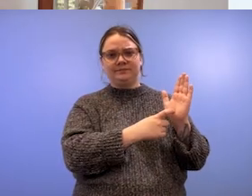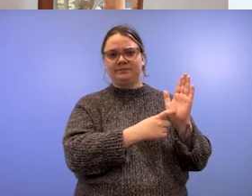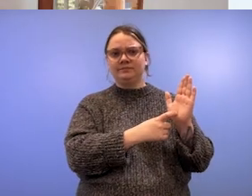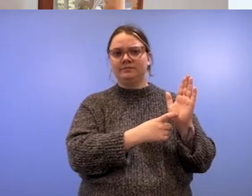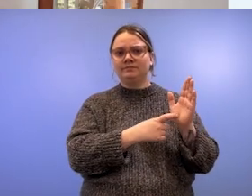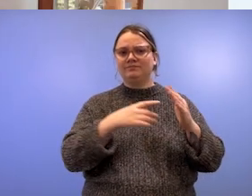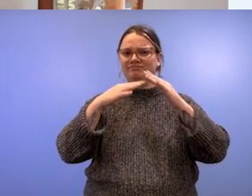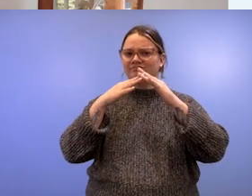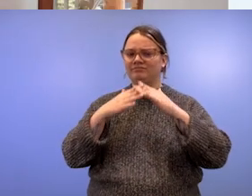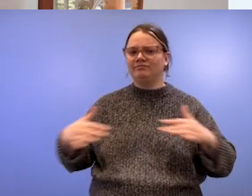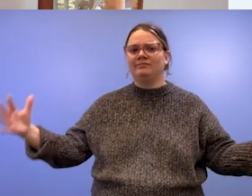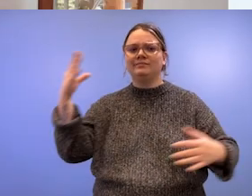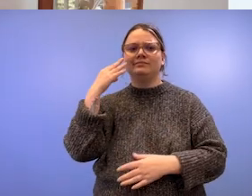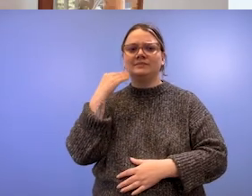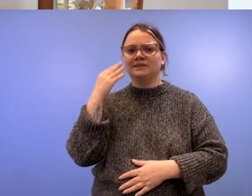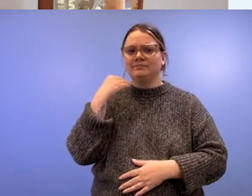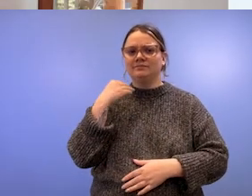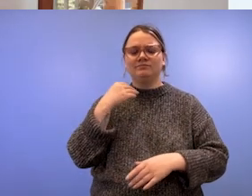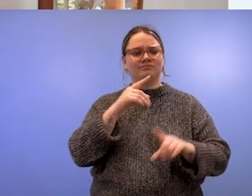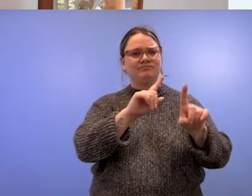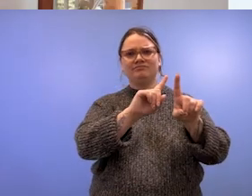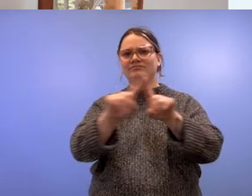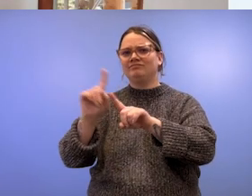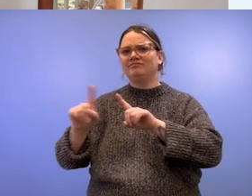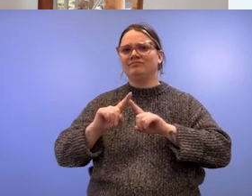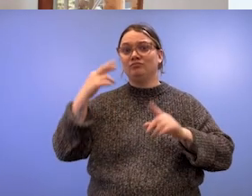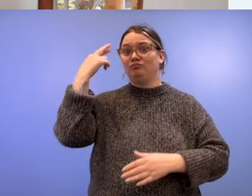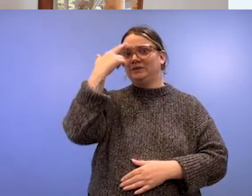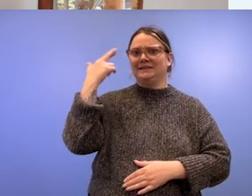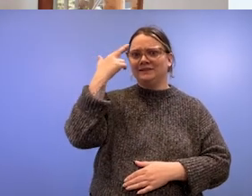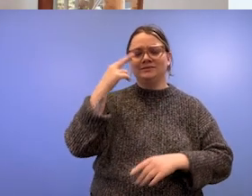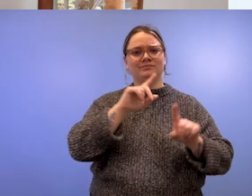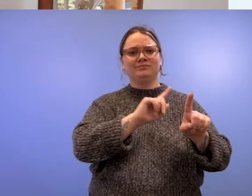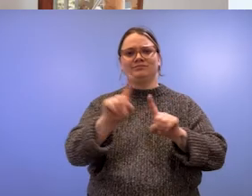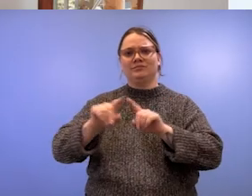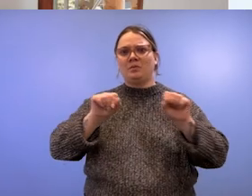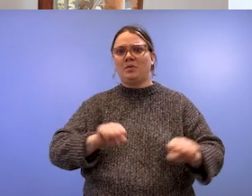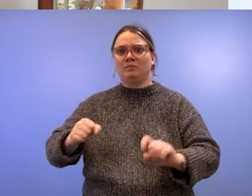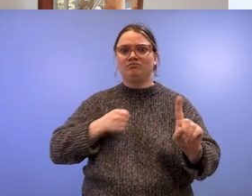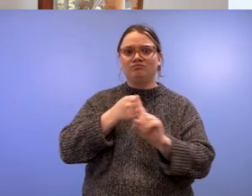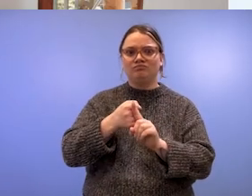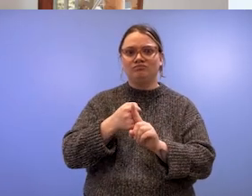that there is a a diversity of experiences based on a number of intersecting factors. And one of